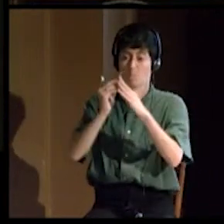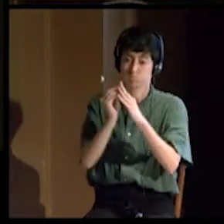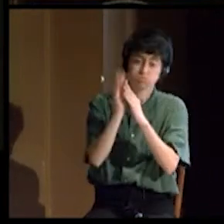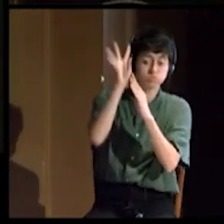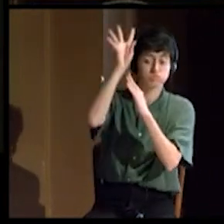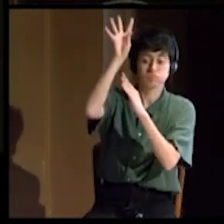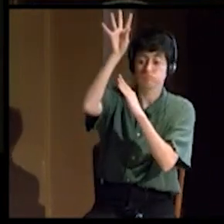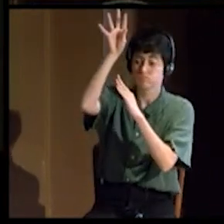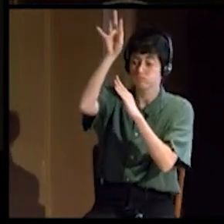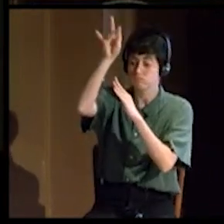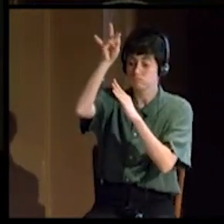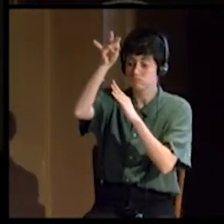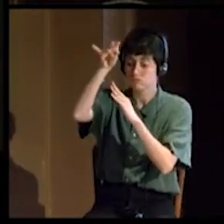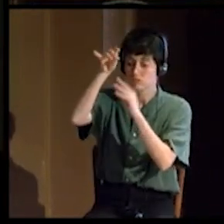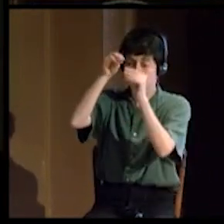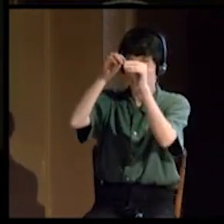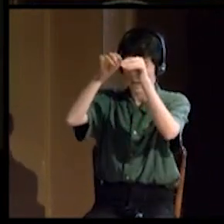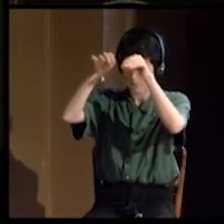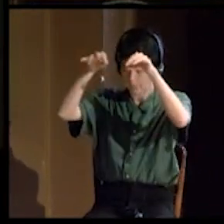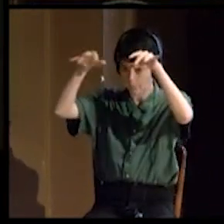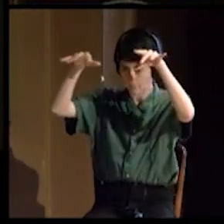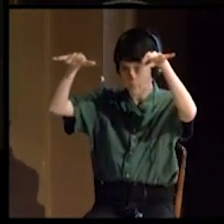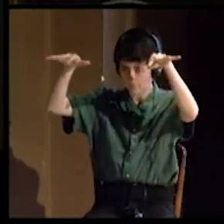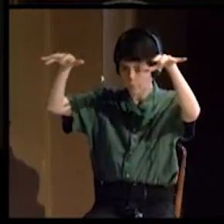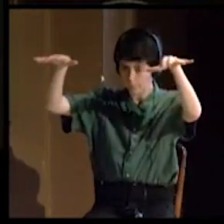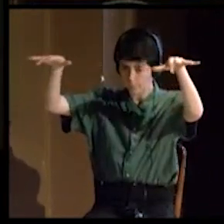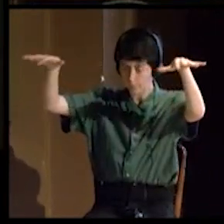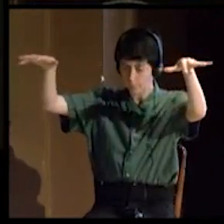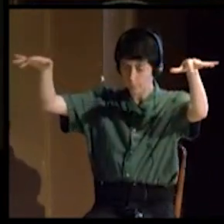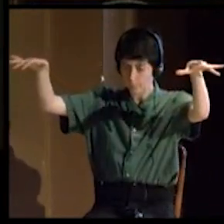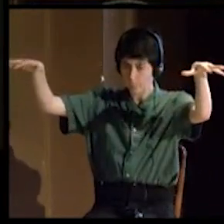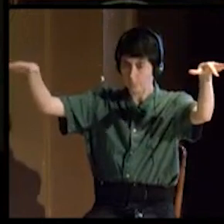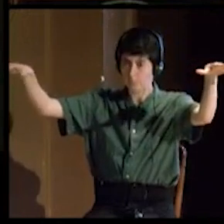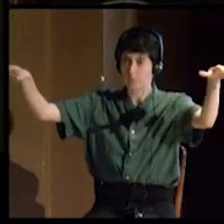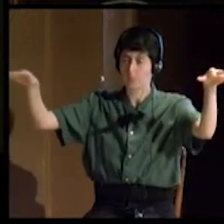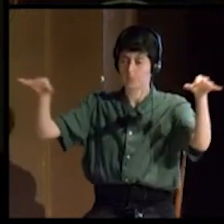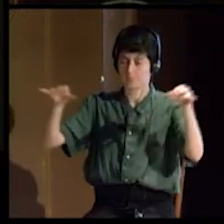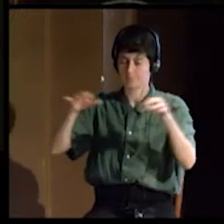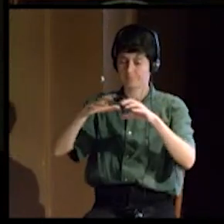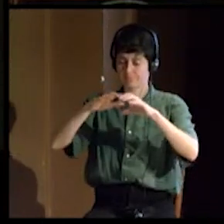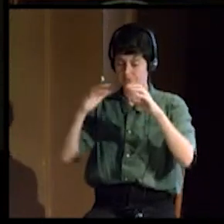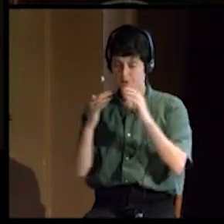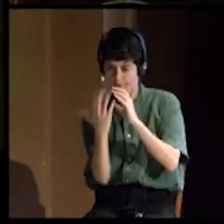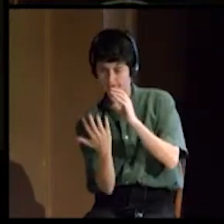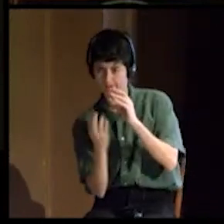And so you see, these are huge. Just as an example, that Lava Creek Tuff, 1000 cubic